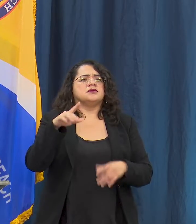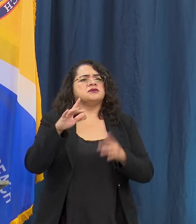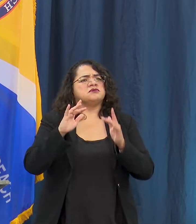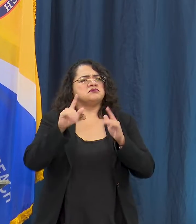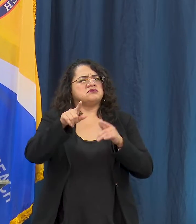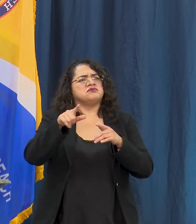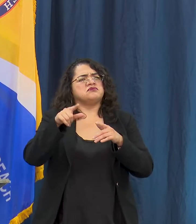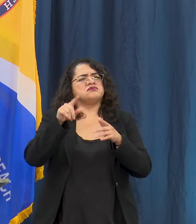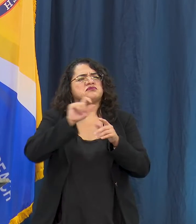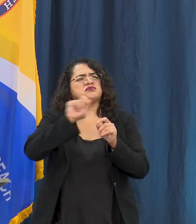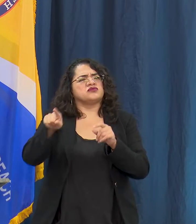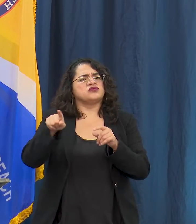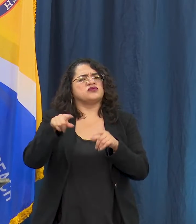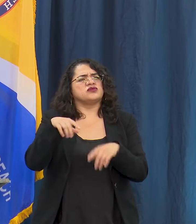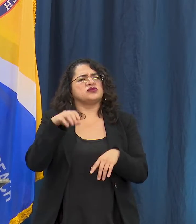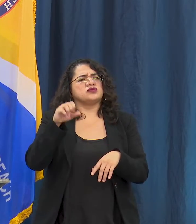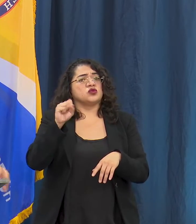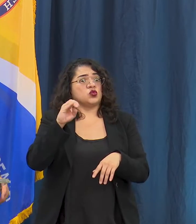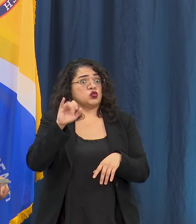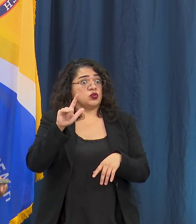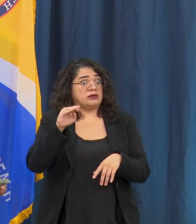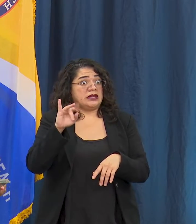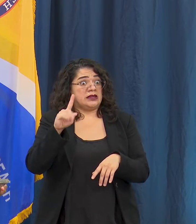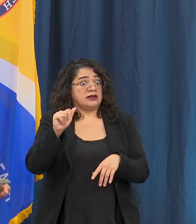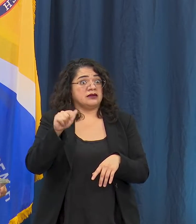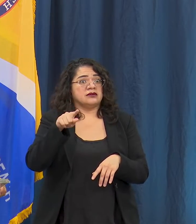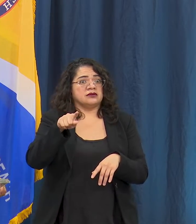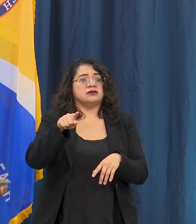capita to cutting about a third of our budget and officers. Do you acknowledge